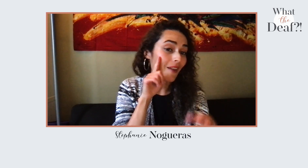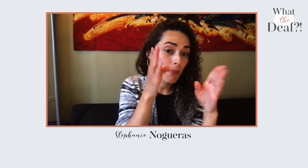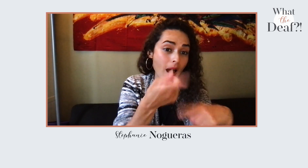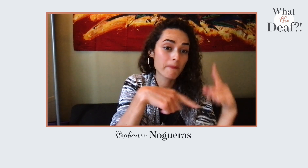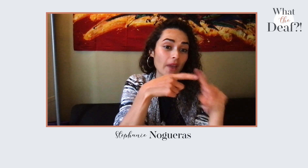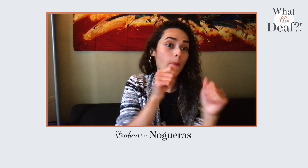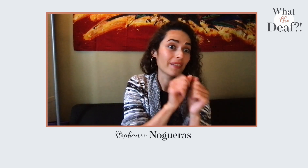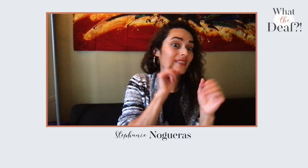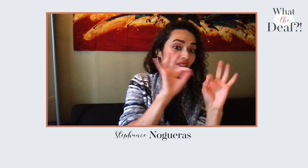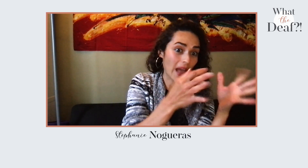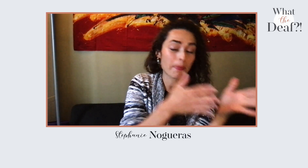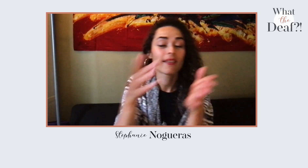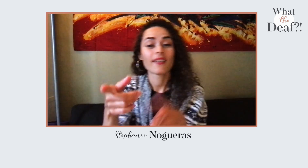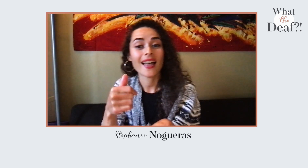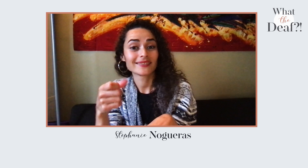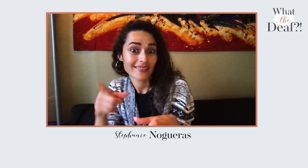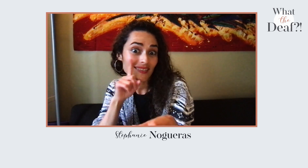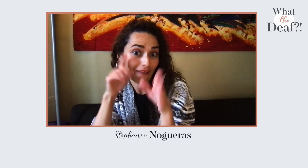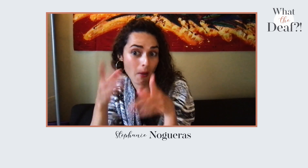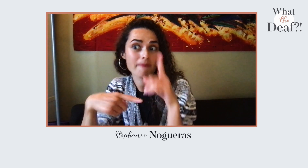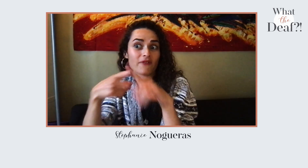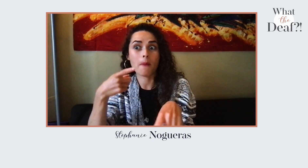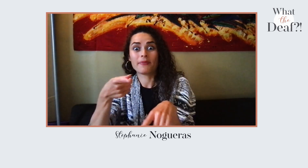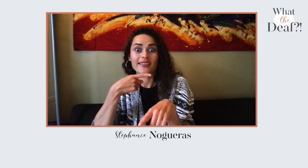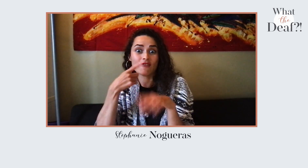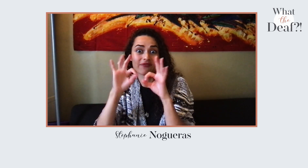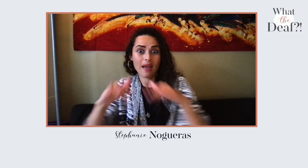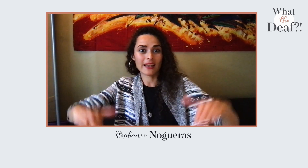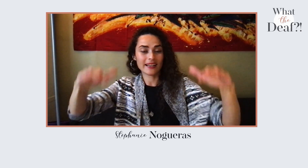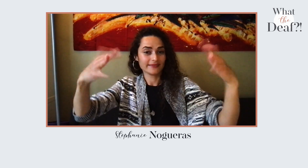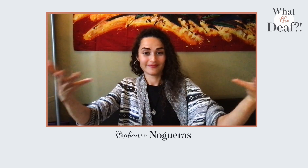Carly, you're a deaf person from a deaf family, and Sarah, you're a deaf person from a hearing family,